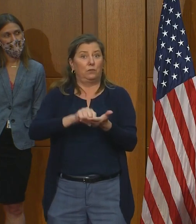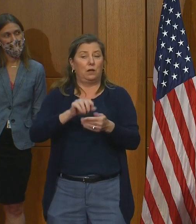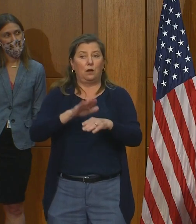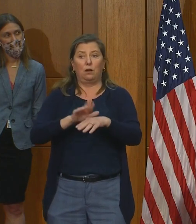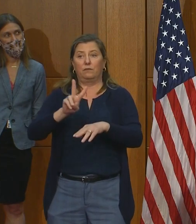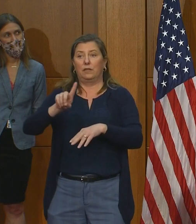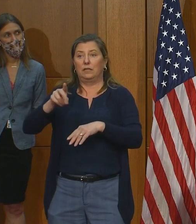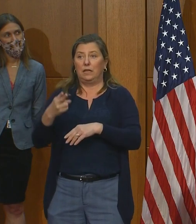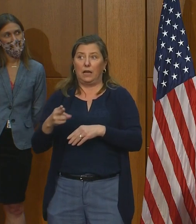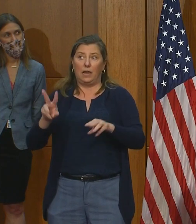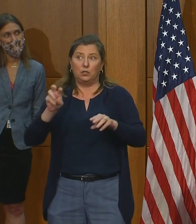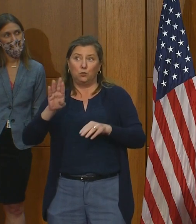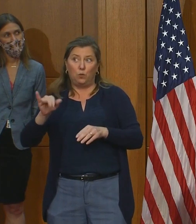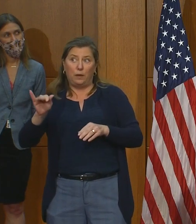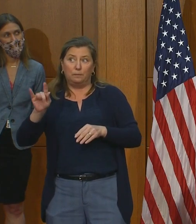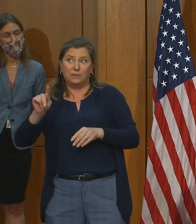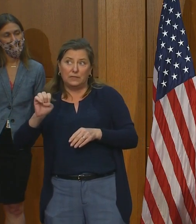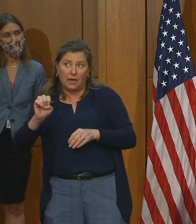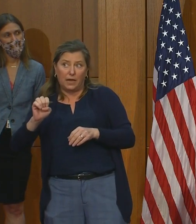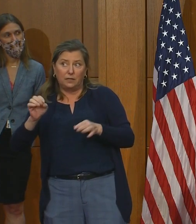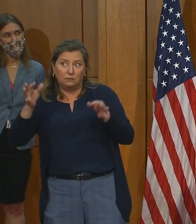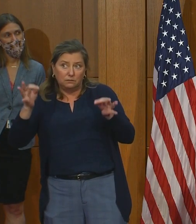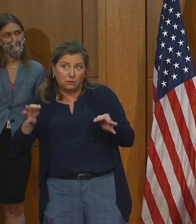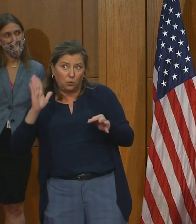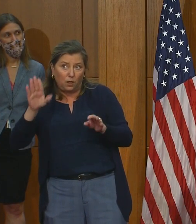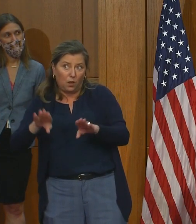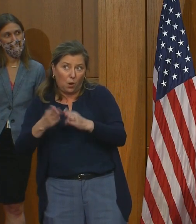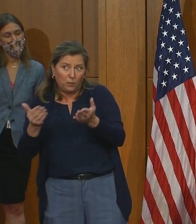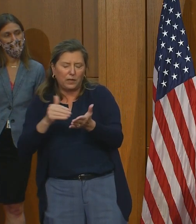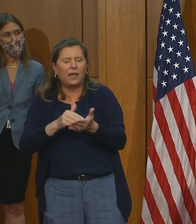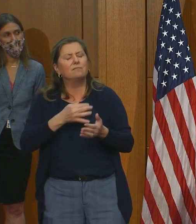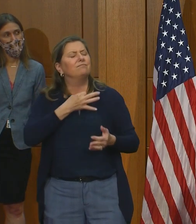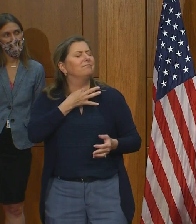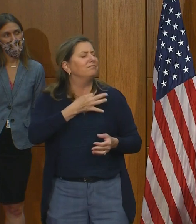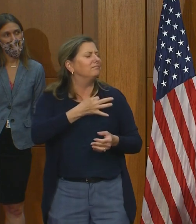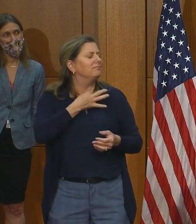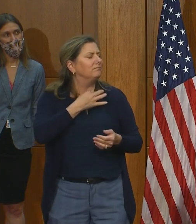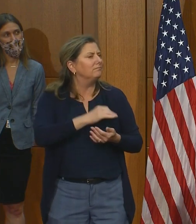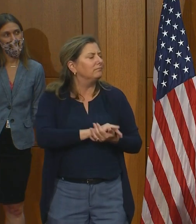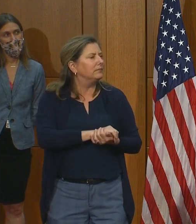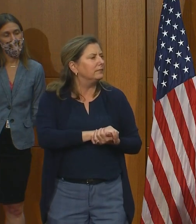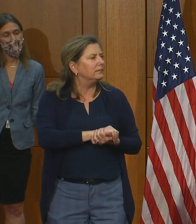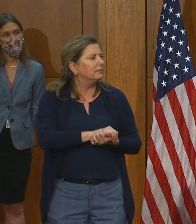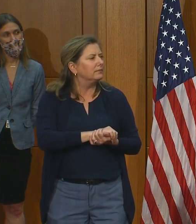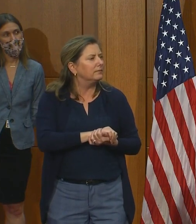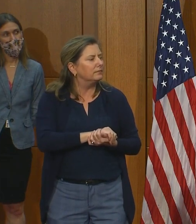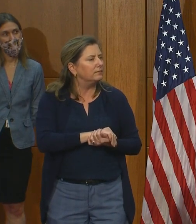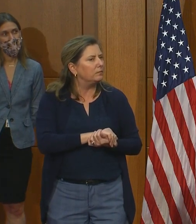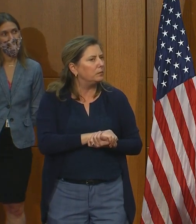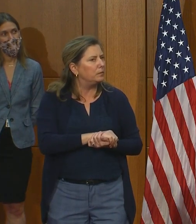BALCONY. APPROACH RICHMOND. I